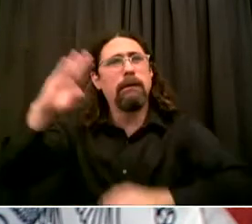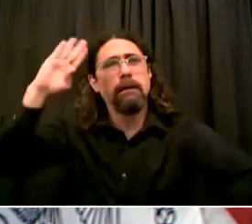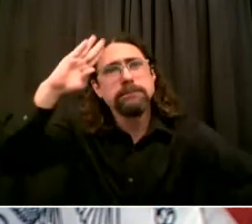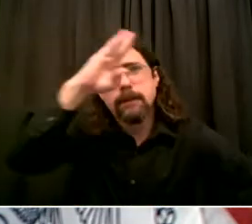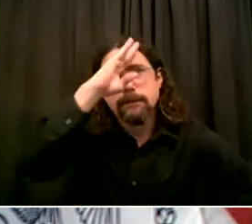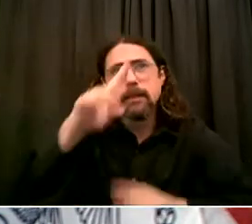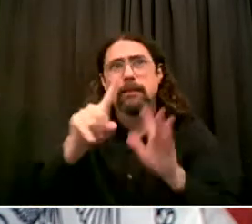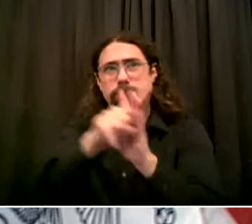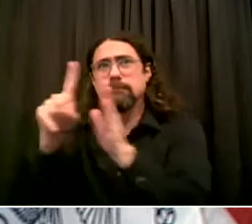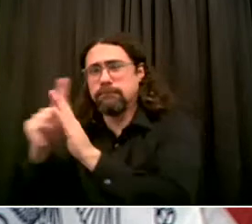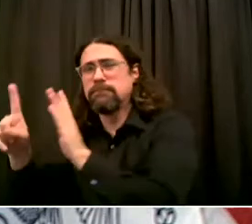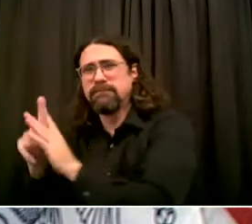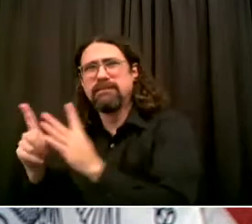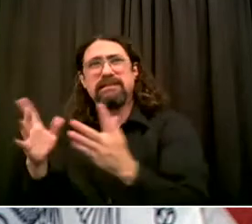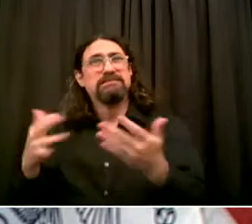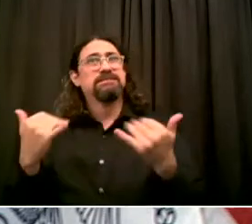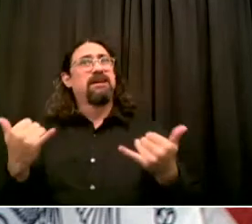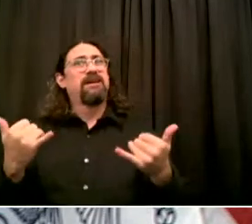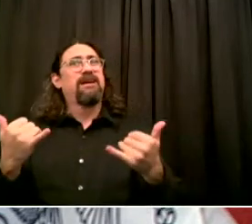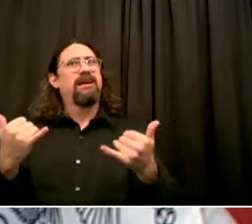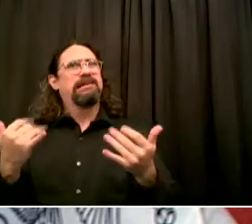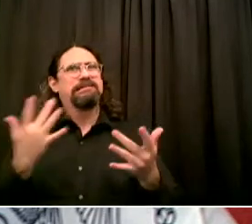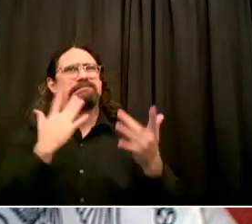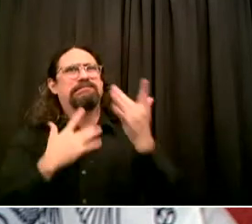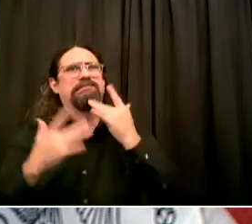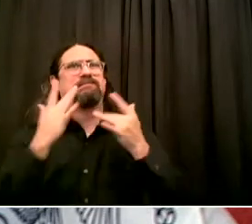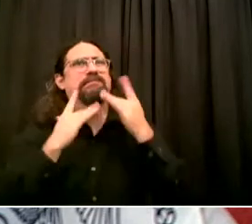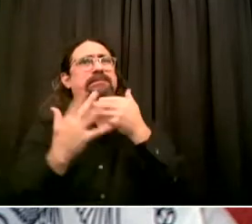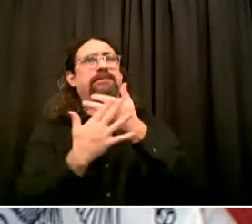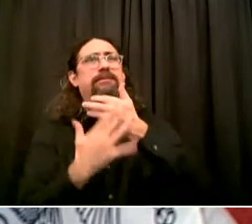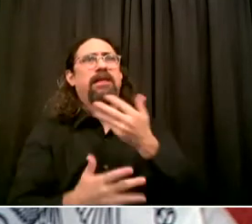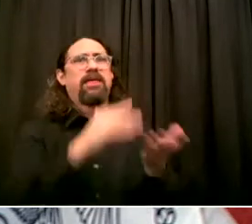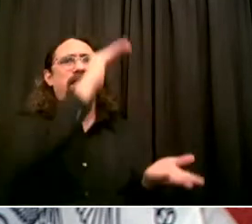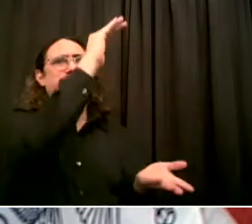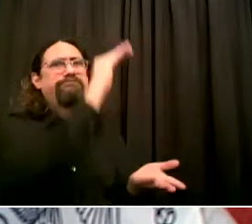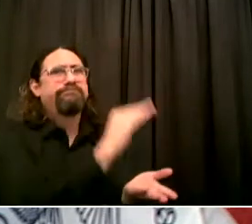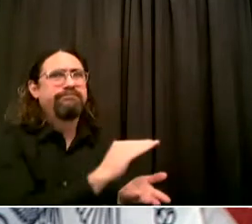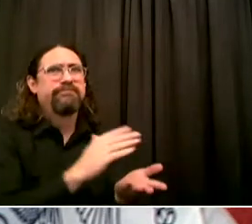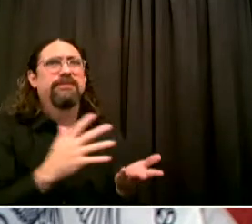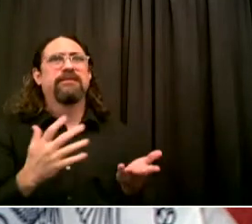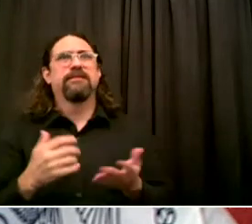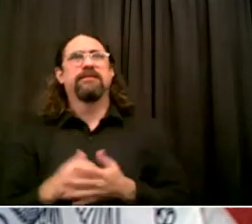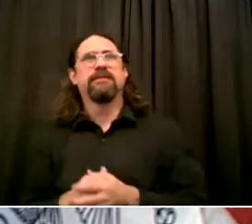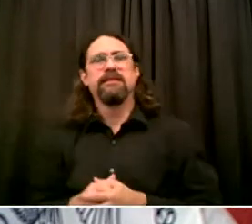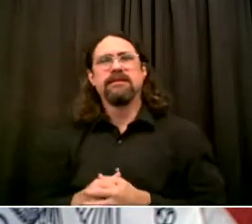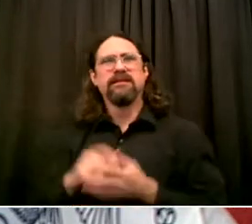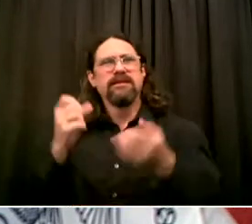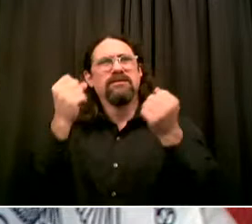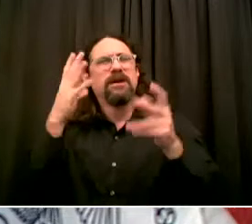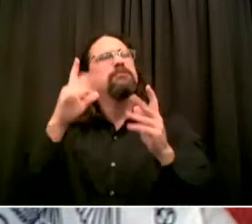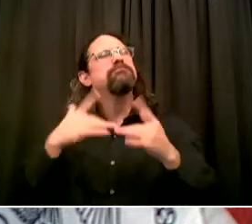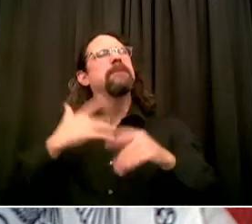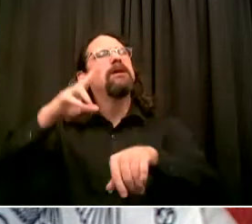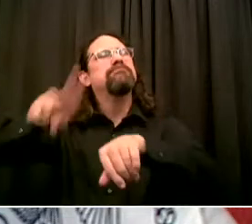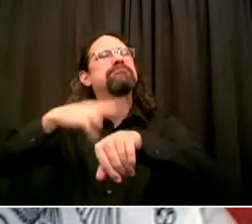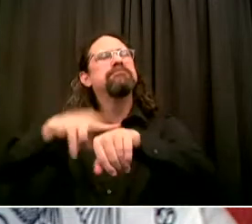MAKE SUSURE THTHERE WAS A BLOOD SUPPLY TO PROTECT NEW YORKERS IN HOSPITALS, PROTECT PEOPLE HAVING OPERATIONS. THE BLOOD